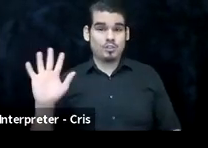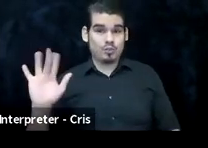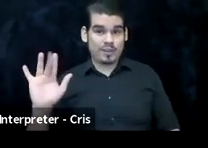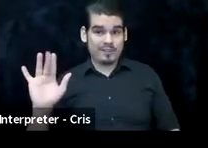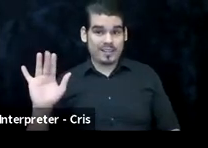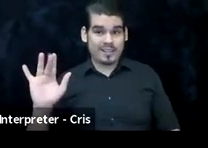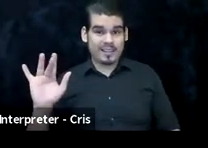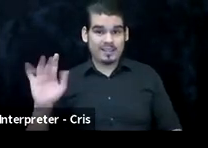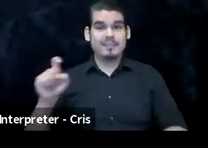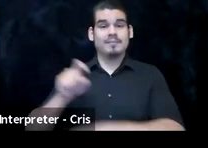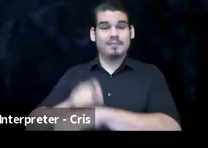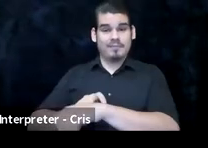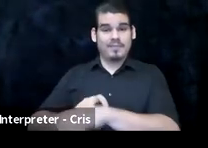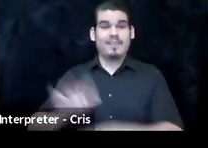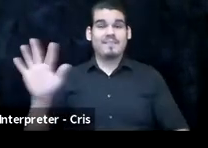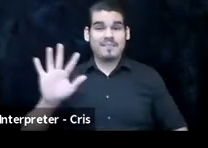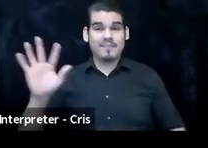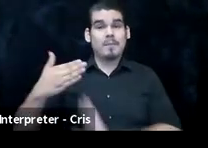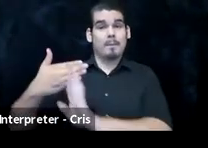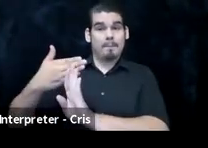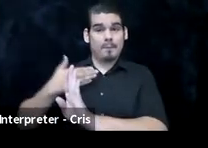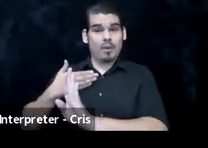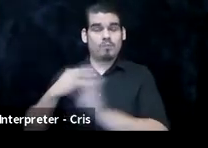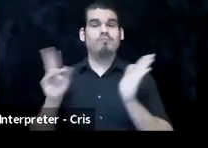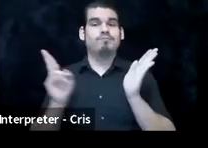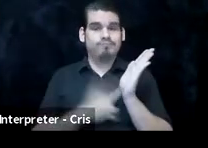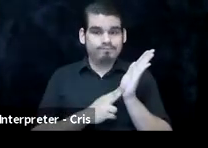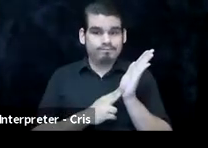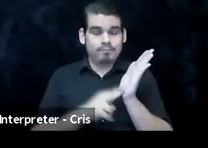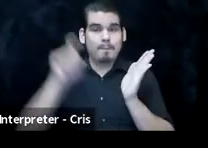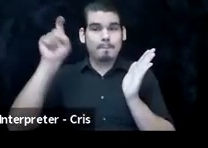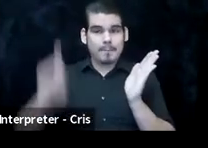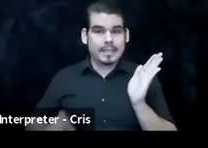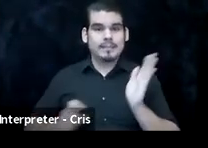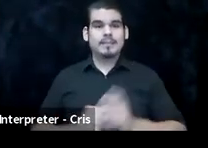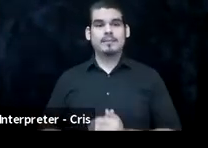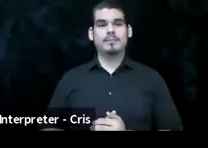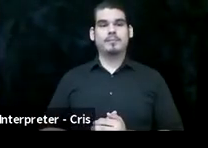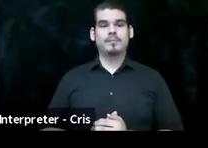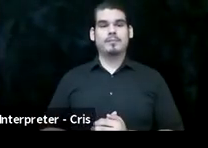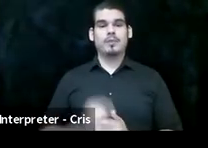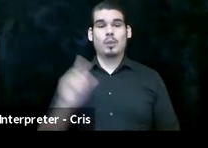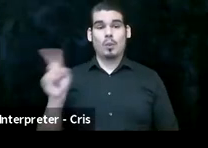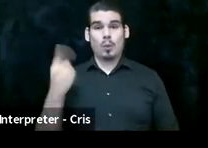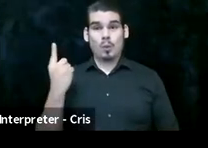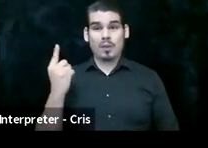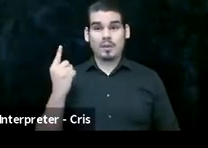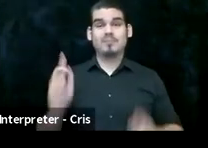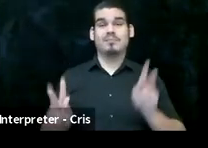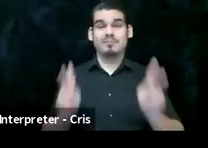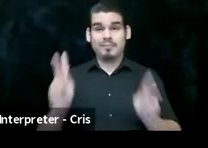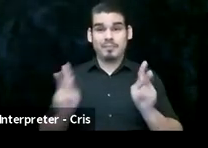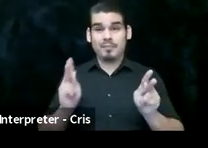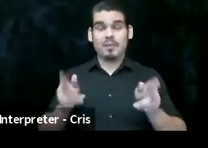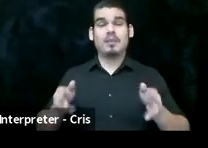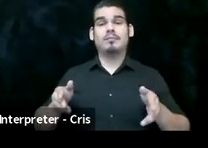Katherine Squire: All attendees will be muted upon entering and so only those who are recognized will be asked to unmute so just keep that in mind.